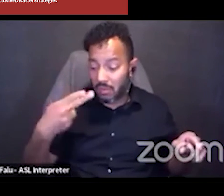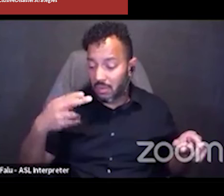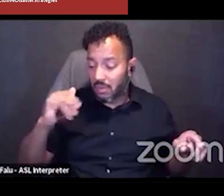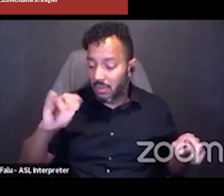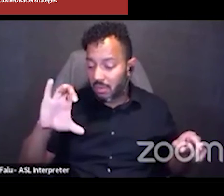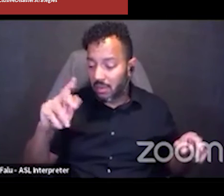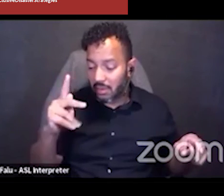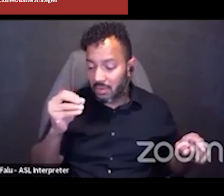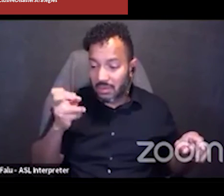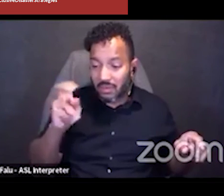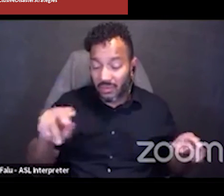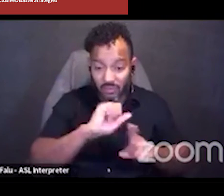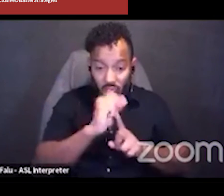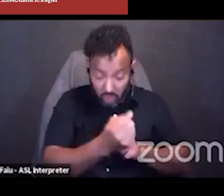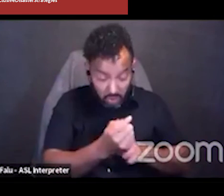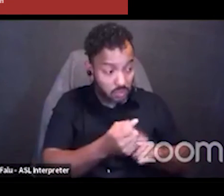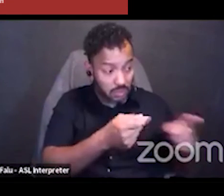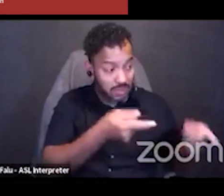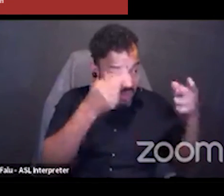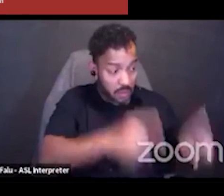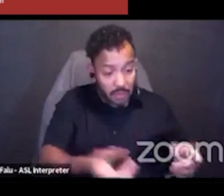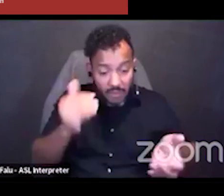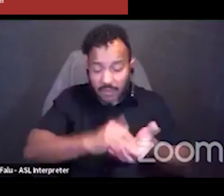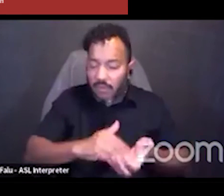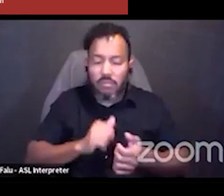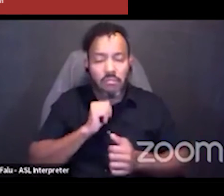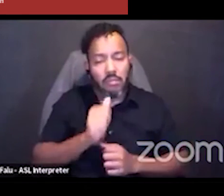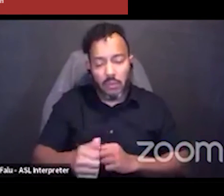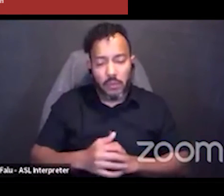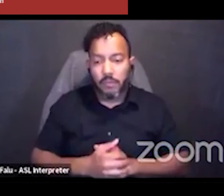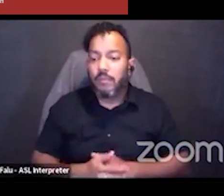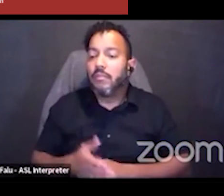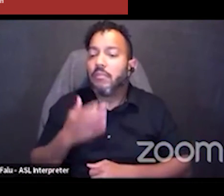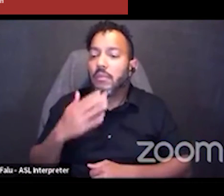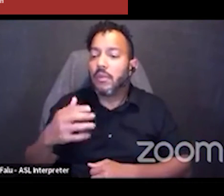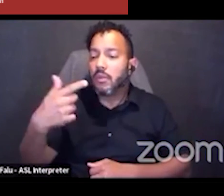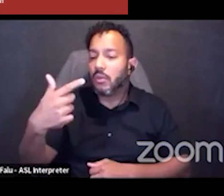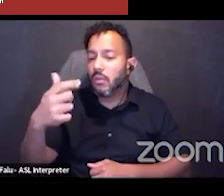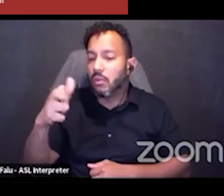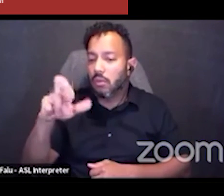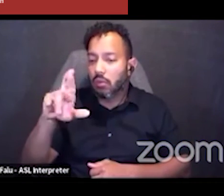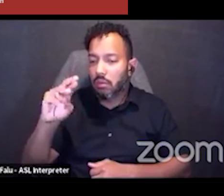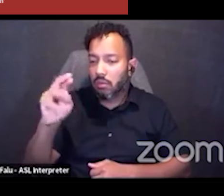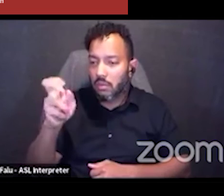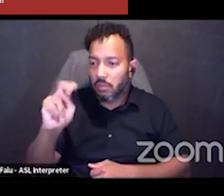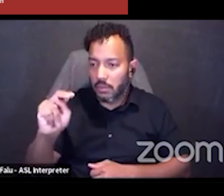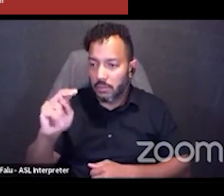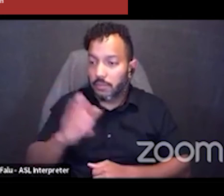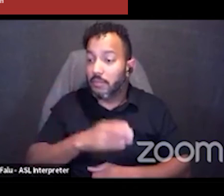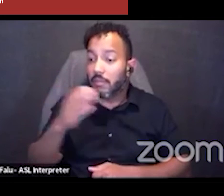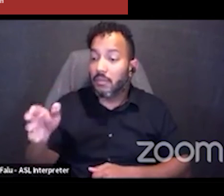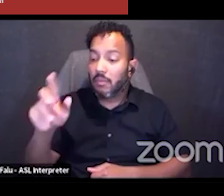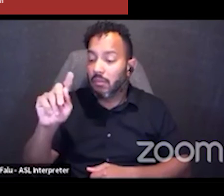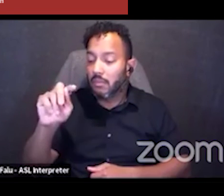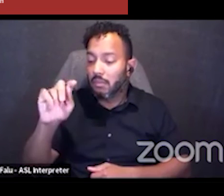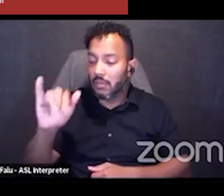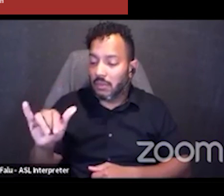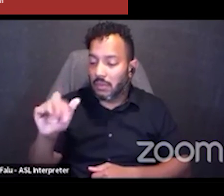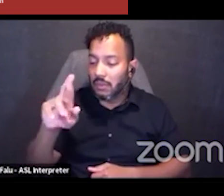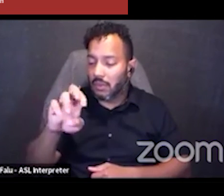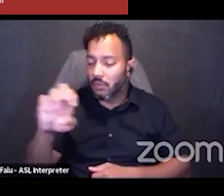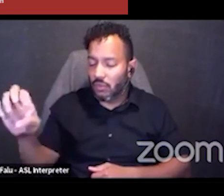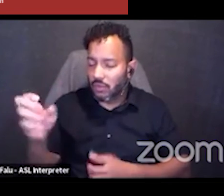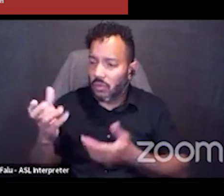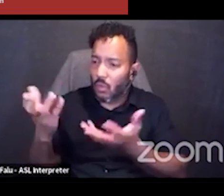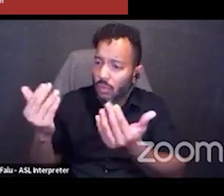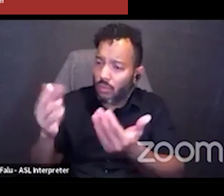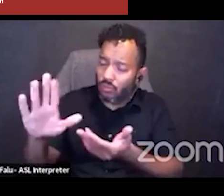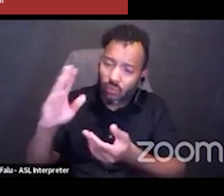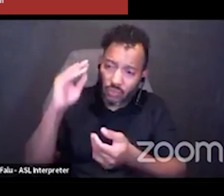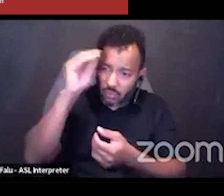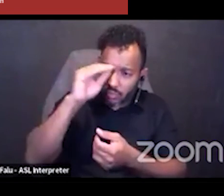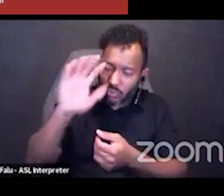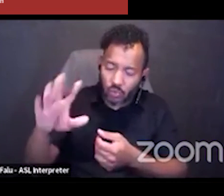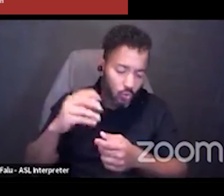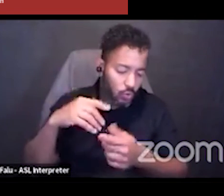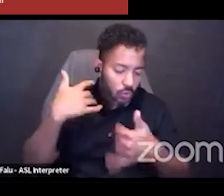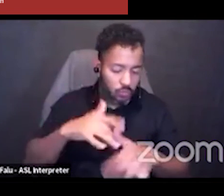Tyree, I want to make sure we hear more from you because you have so much wisdom.